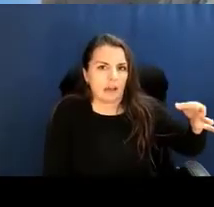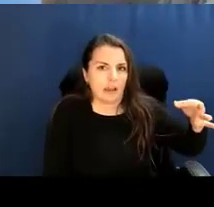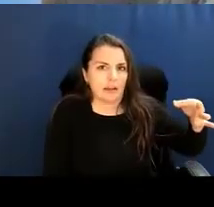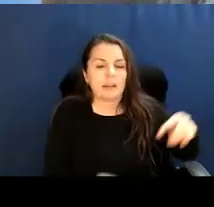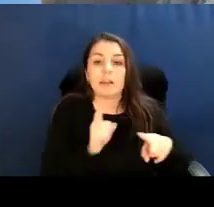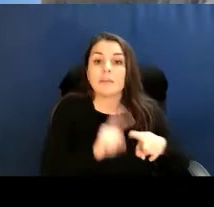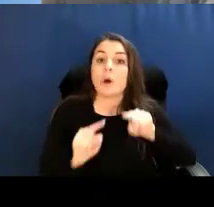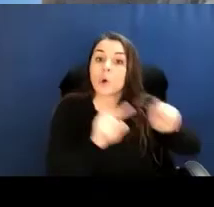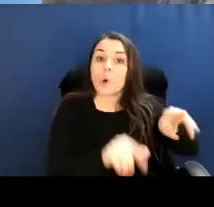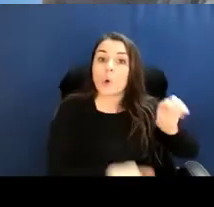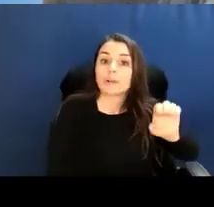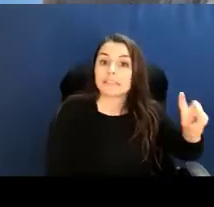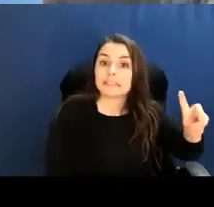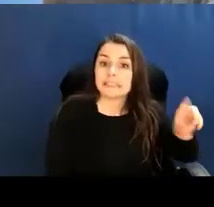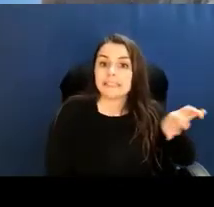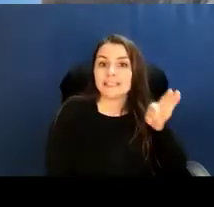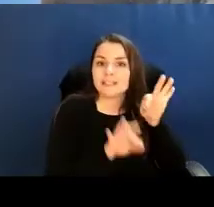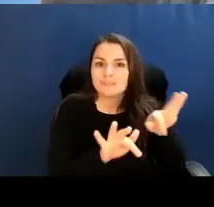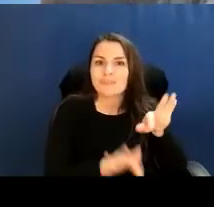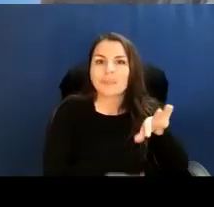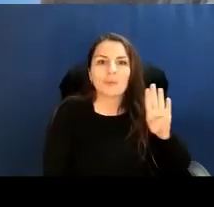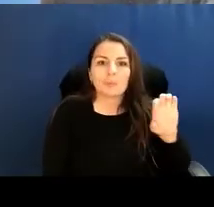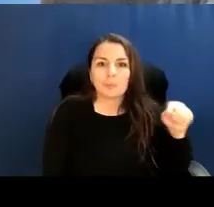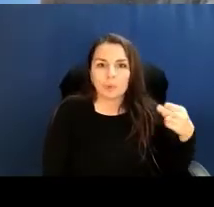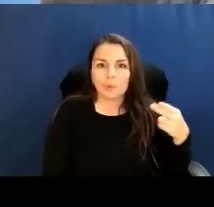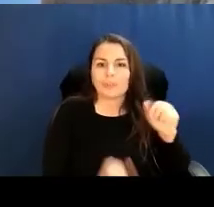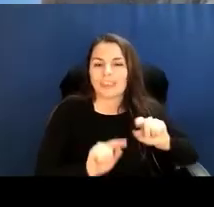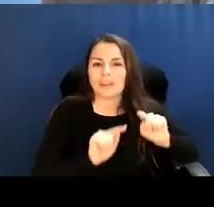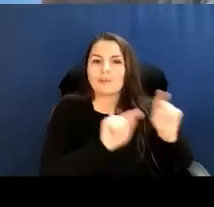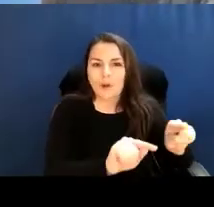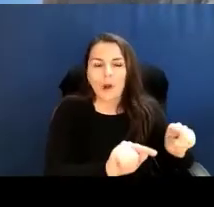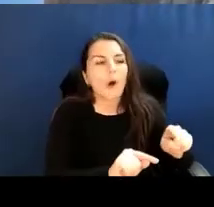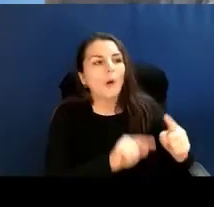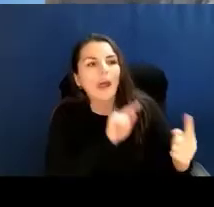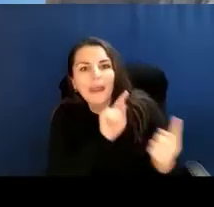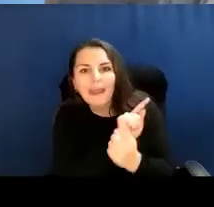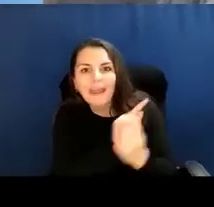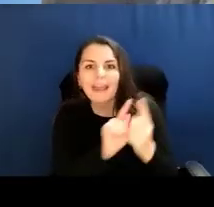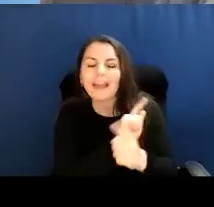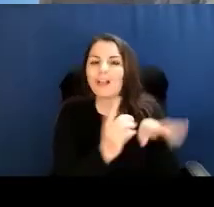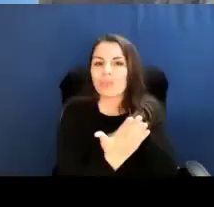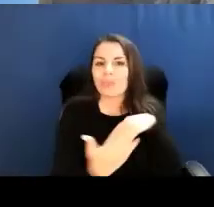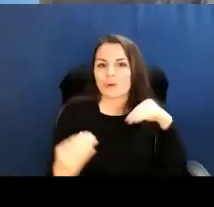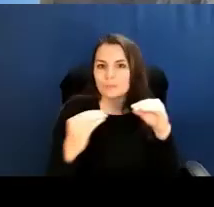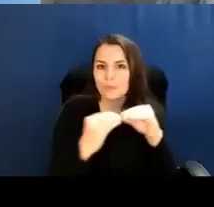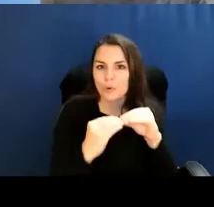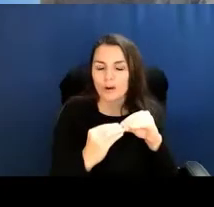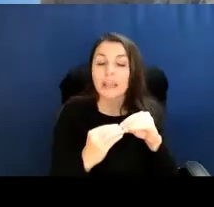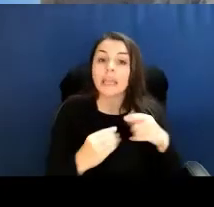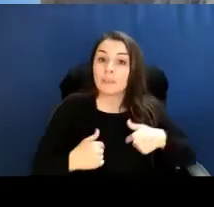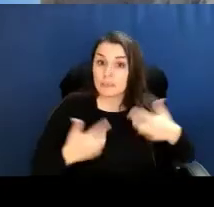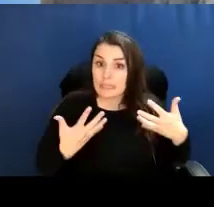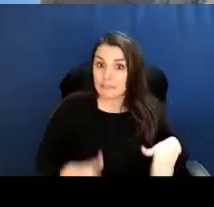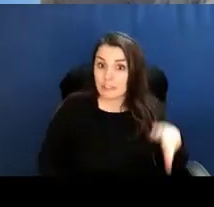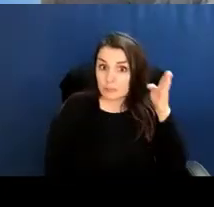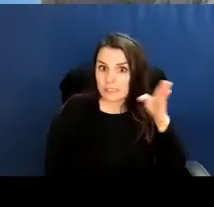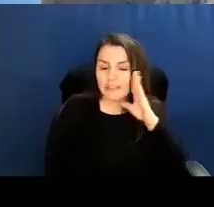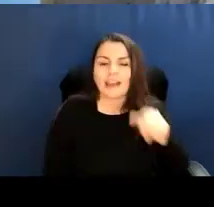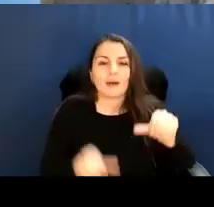and there's a link. You can register. I'll also put the link after I'm done talking here on the chat, as well. It's open to the public,